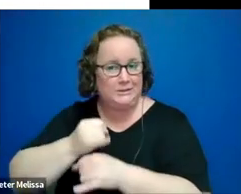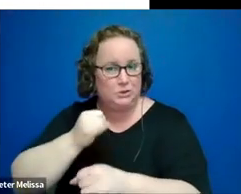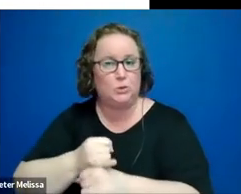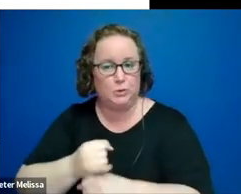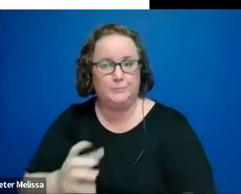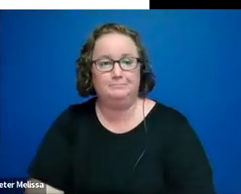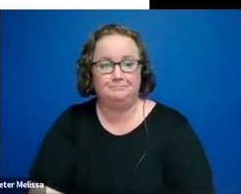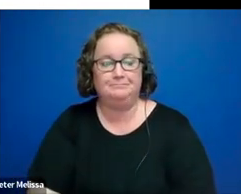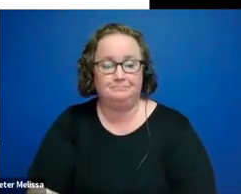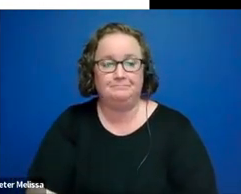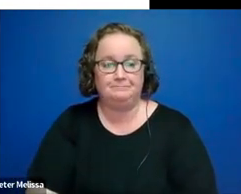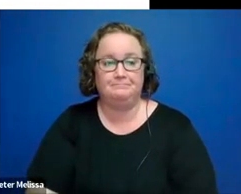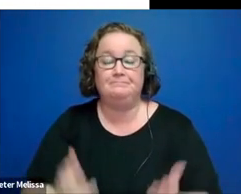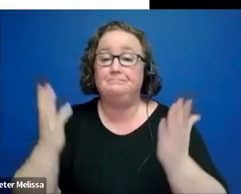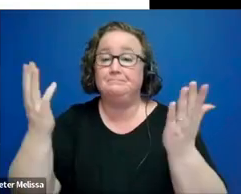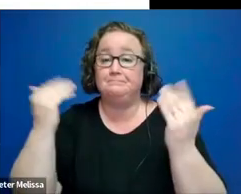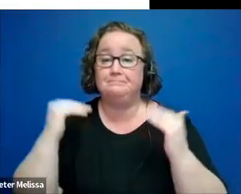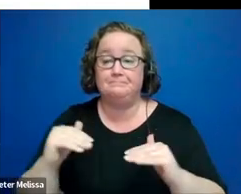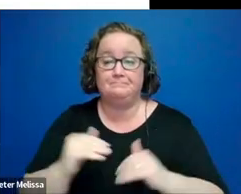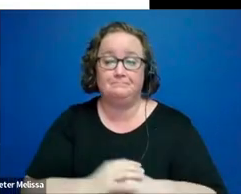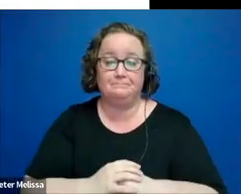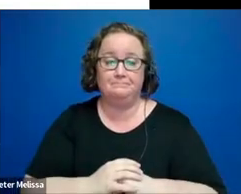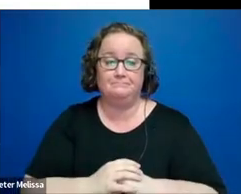So just a quick note on funding,